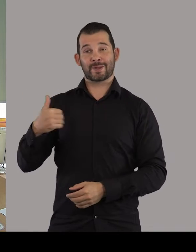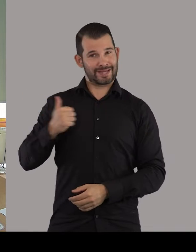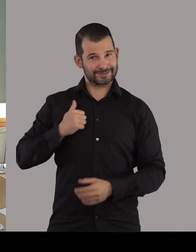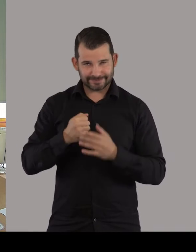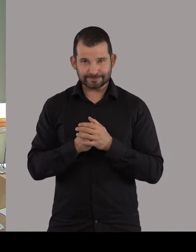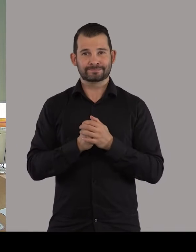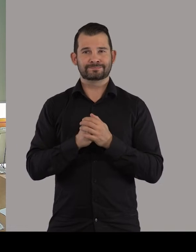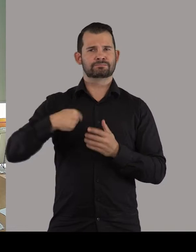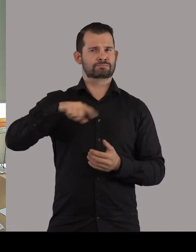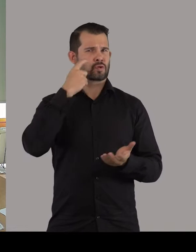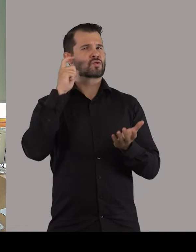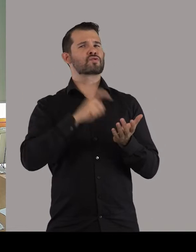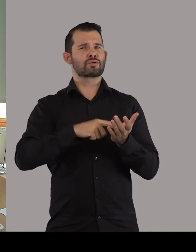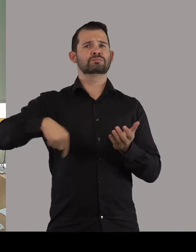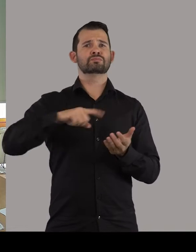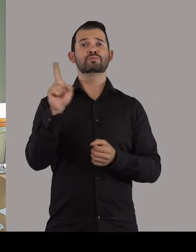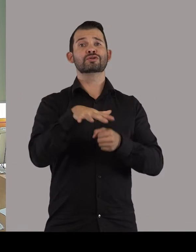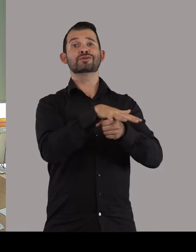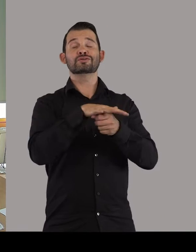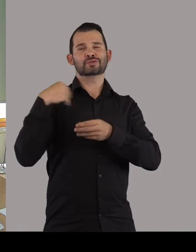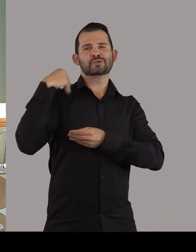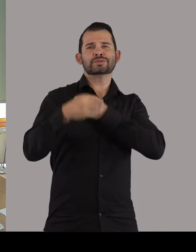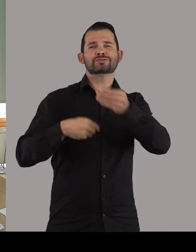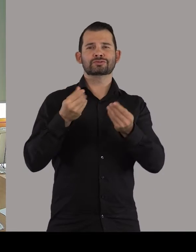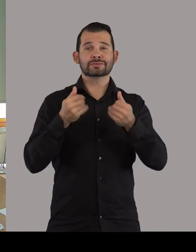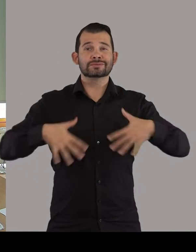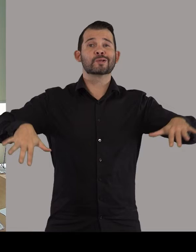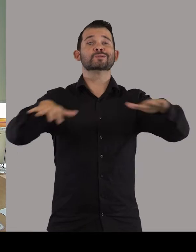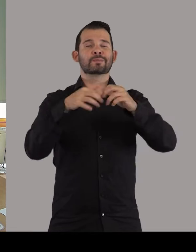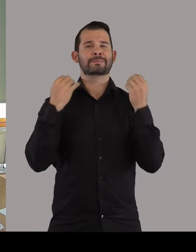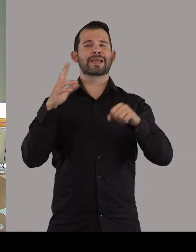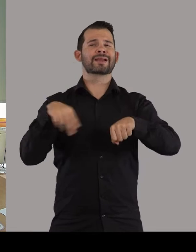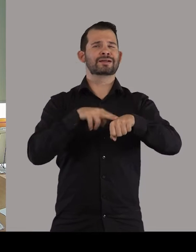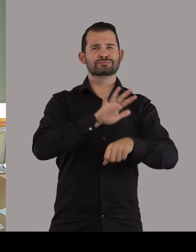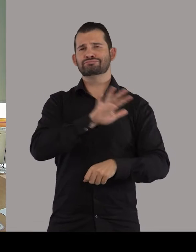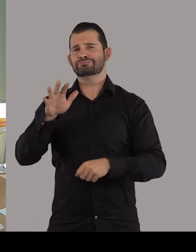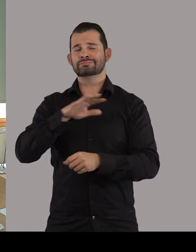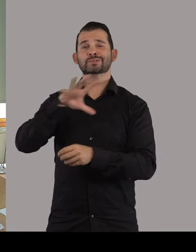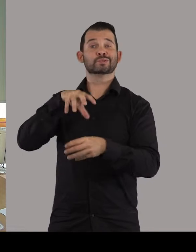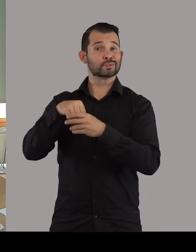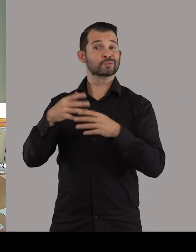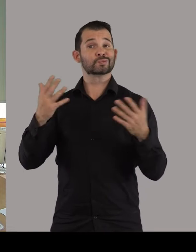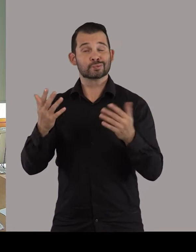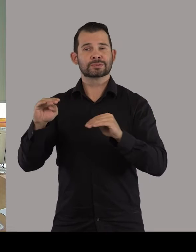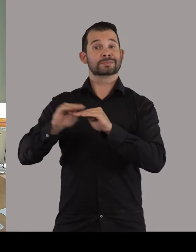in Toronto, Canada, and we acknowledge that we are located on the traditional territory of many nations,